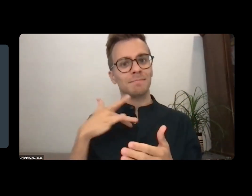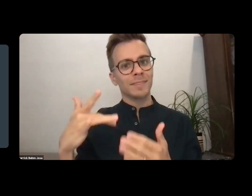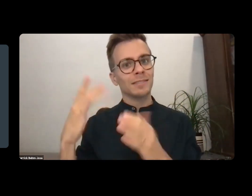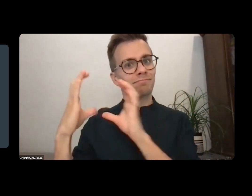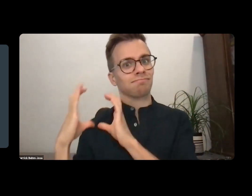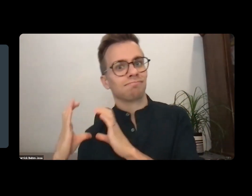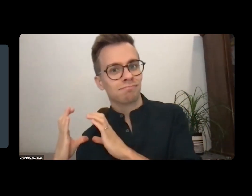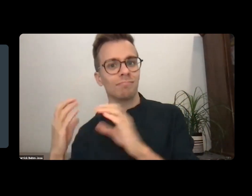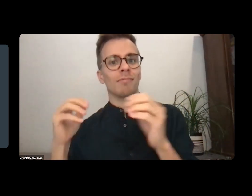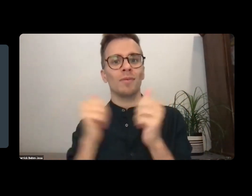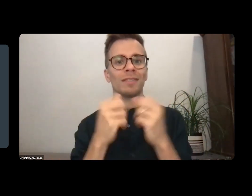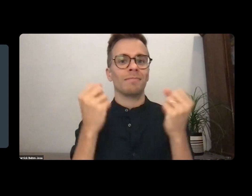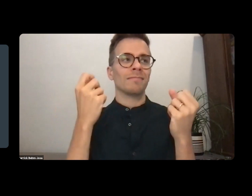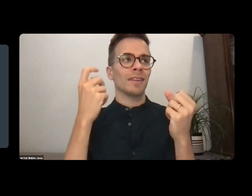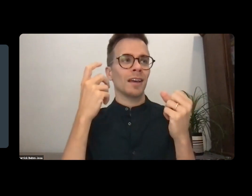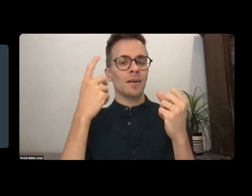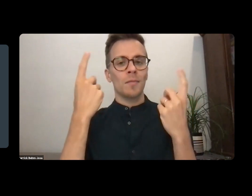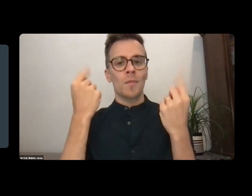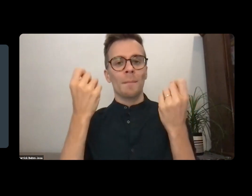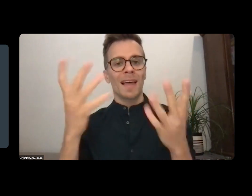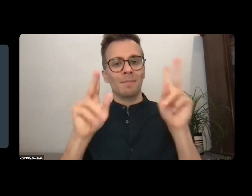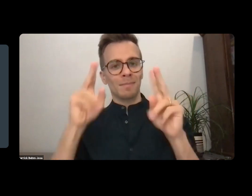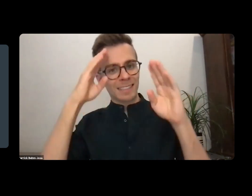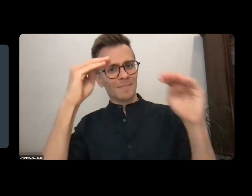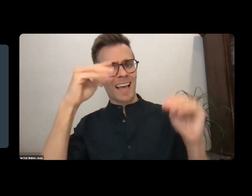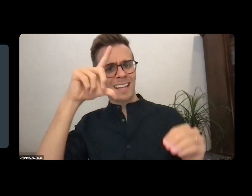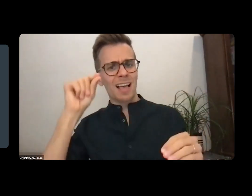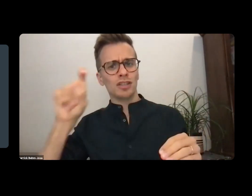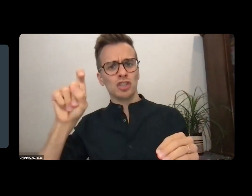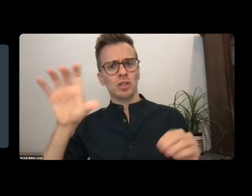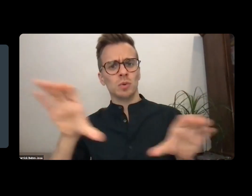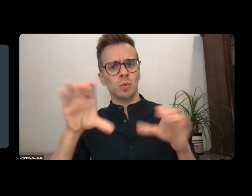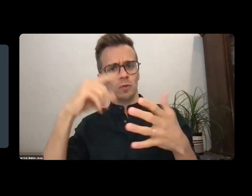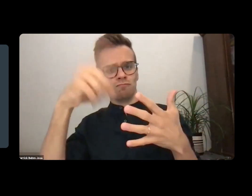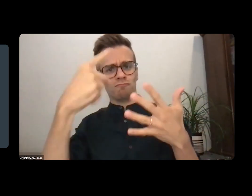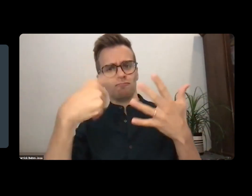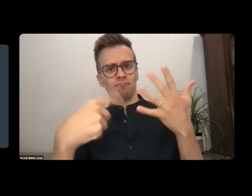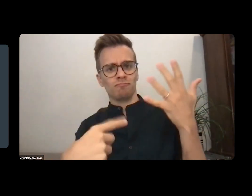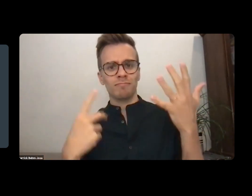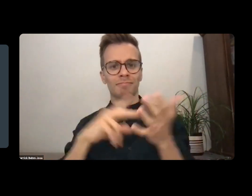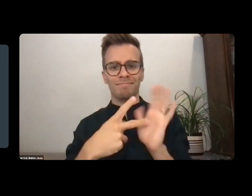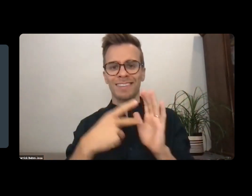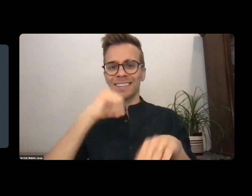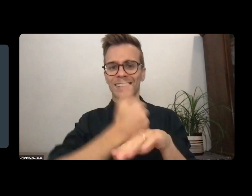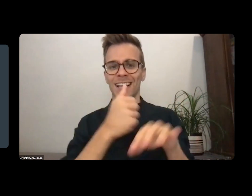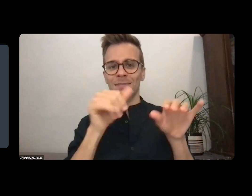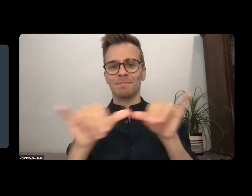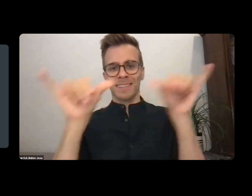Next, Gallaudet University has to have the burden of what Gallaudet is expected to do,